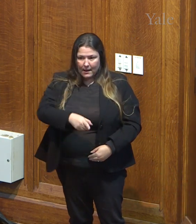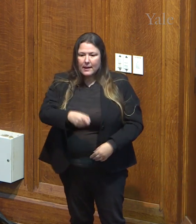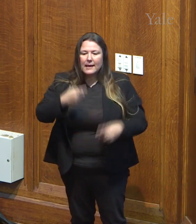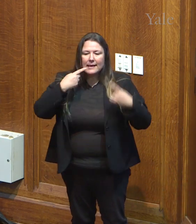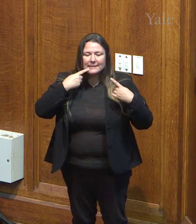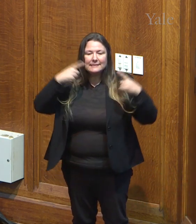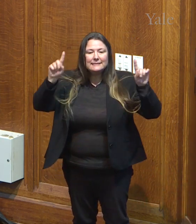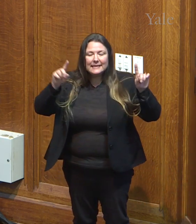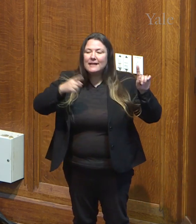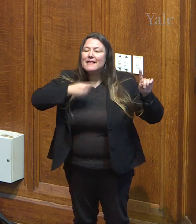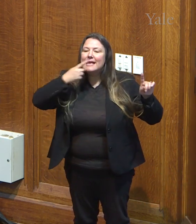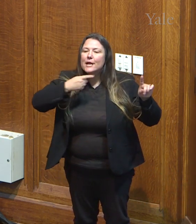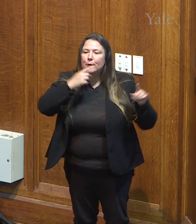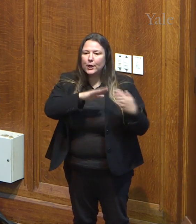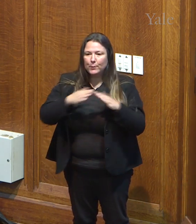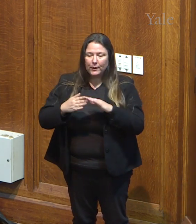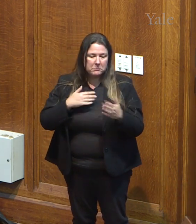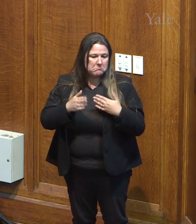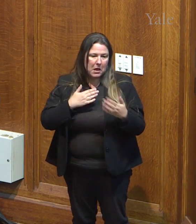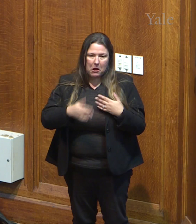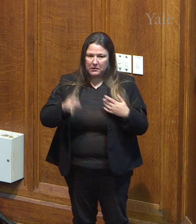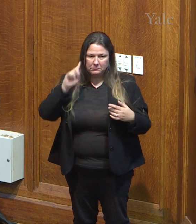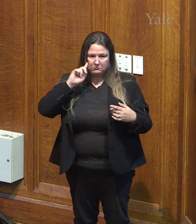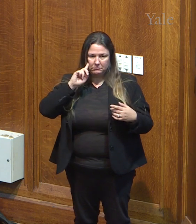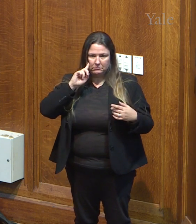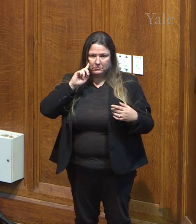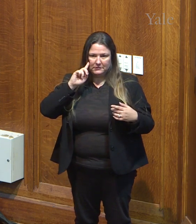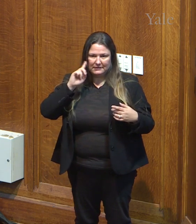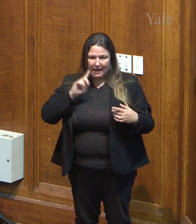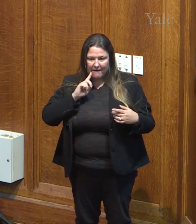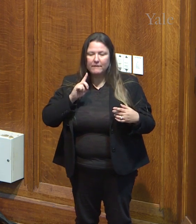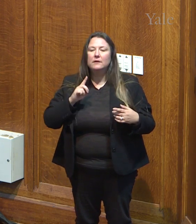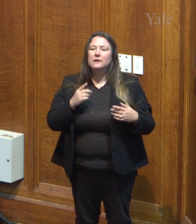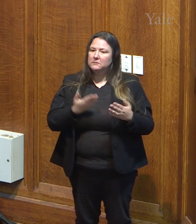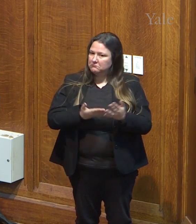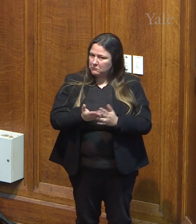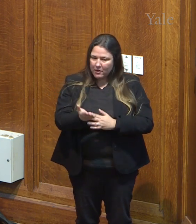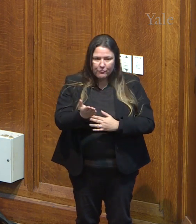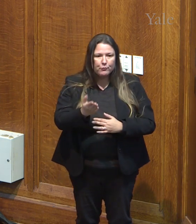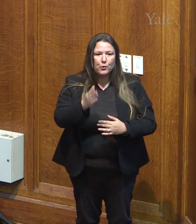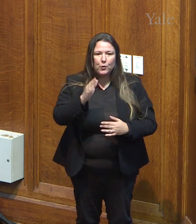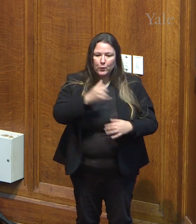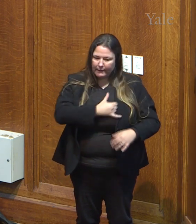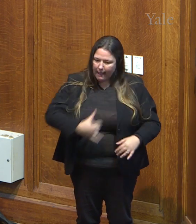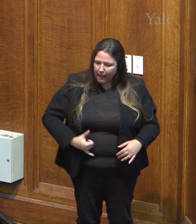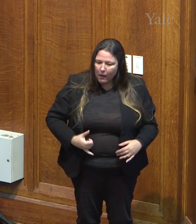despite his hearing deficit. Getting through Yale and getting through Columbia Law School.